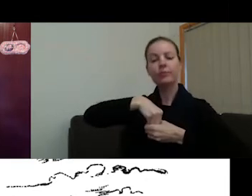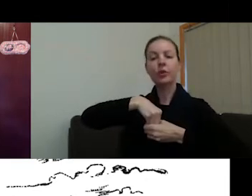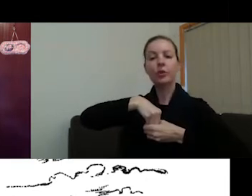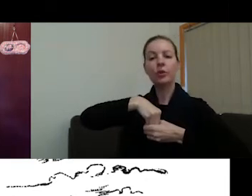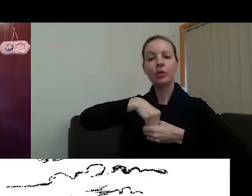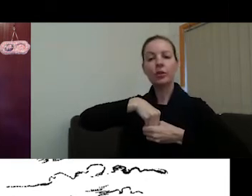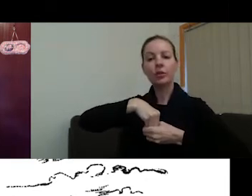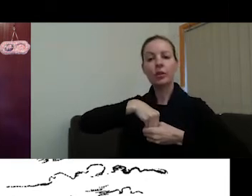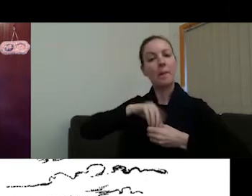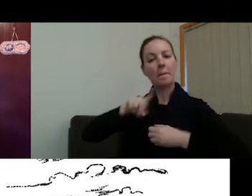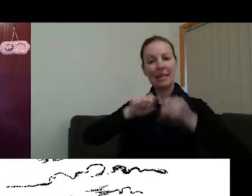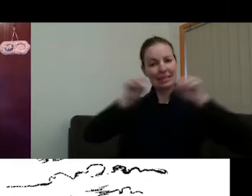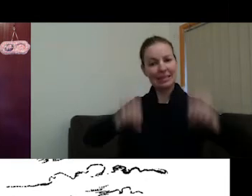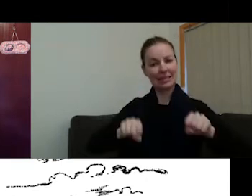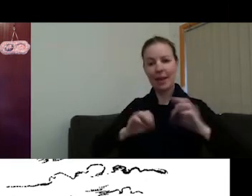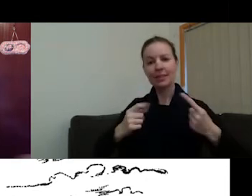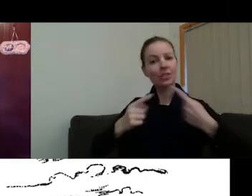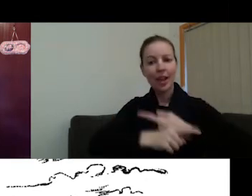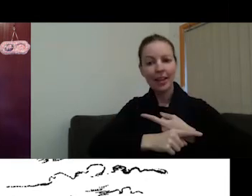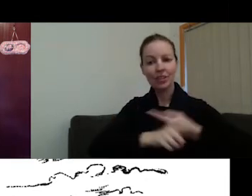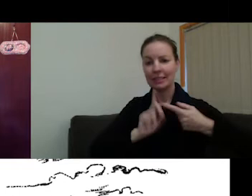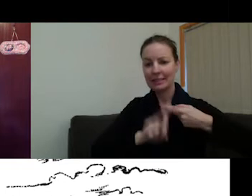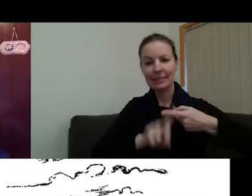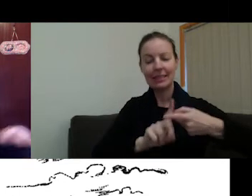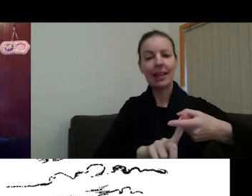just as misogynistic, transphobic, homophobic as they were